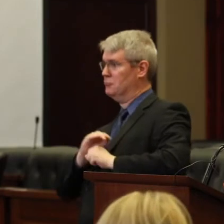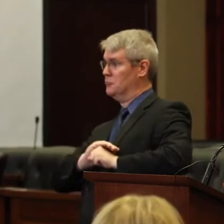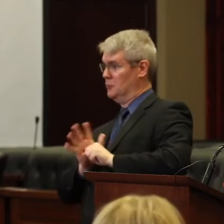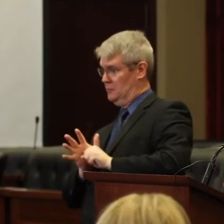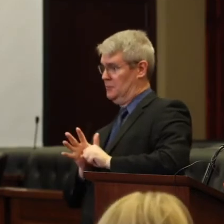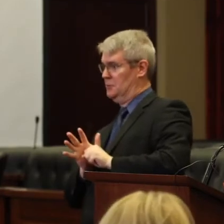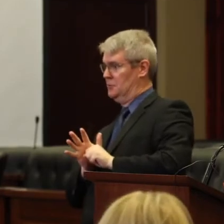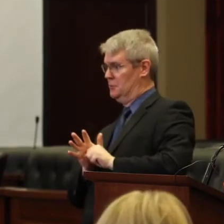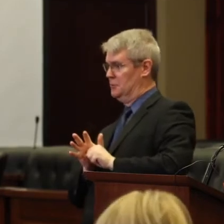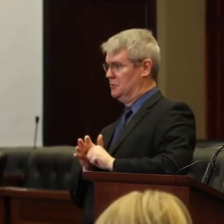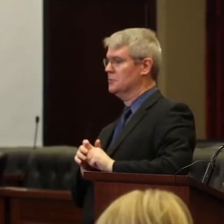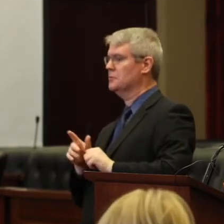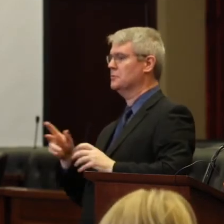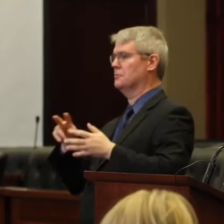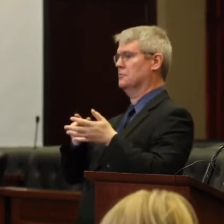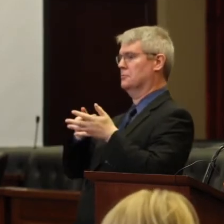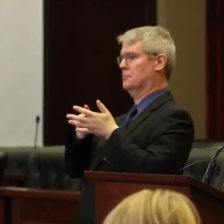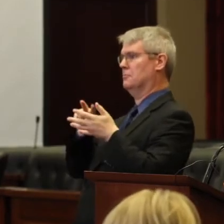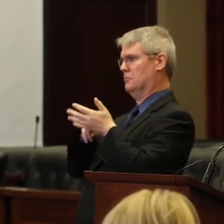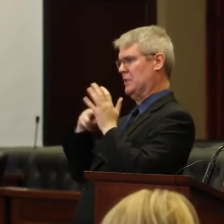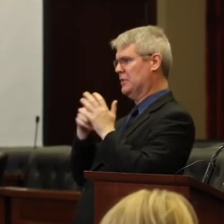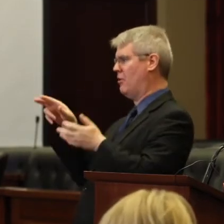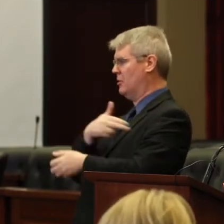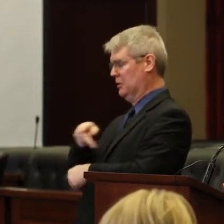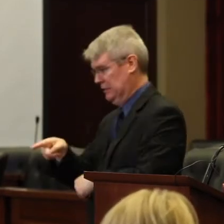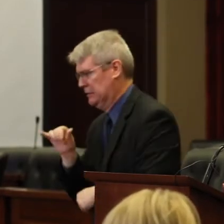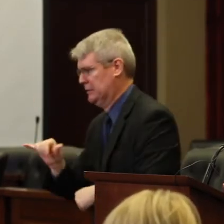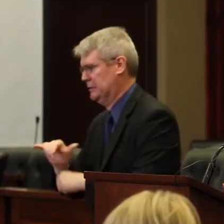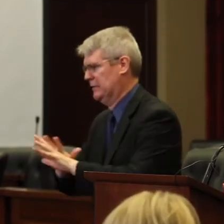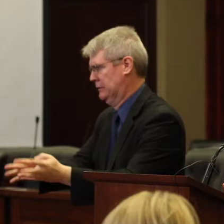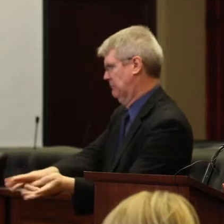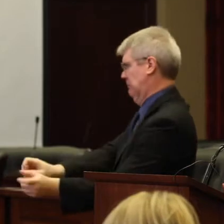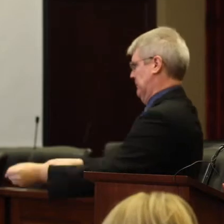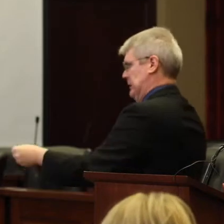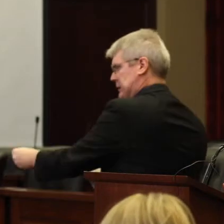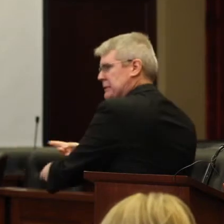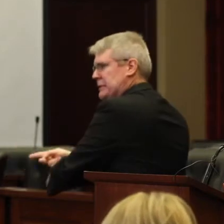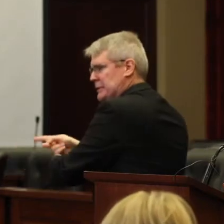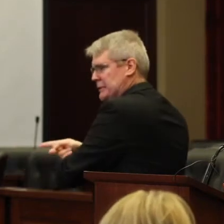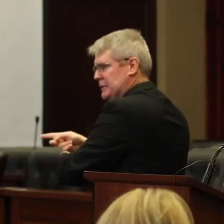But also an indication of who, not just how many cases there are, many cases are mildly ill, these are people who are sick enough